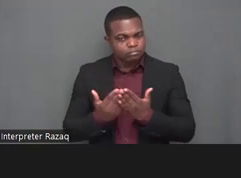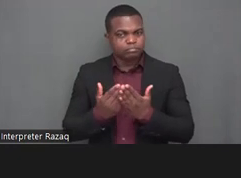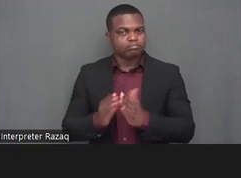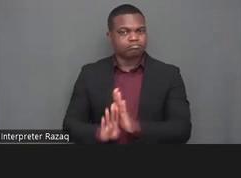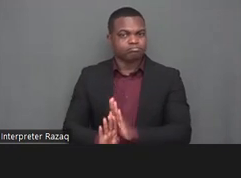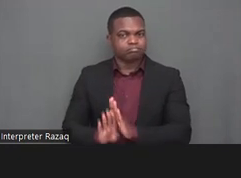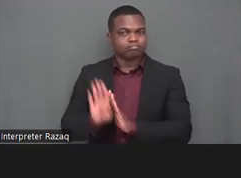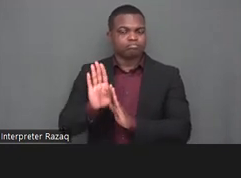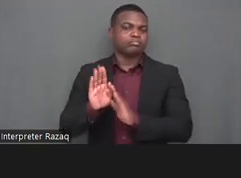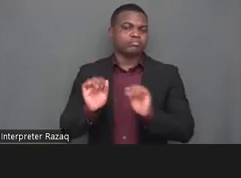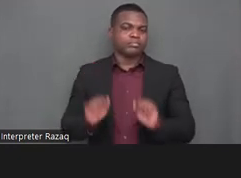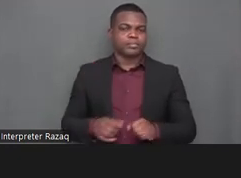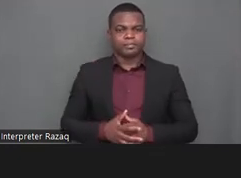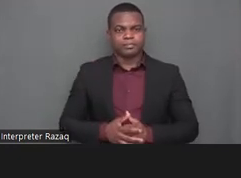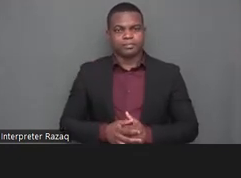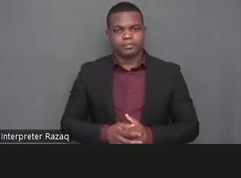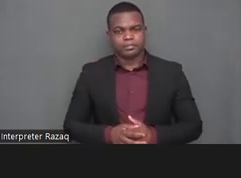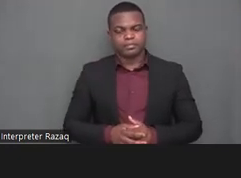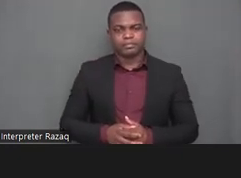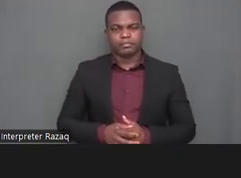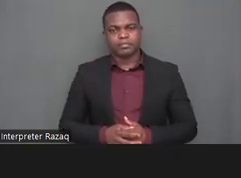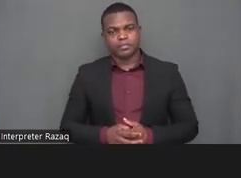is